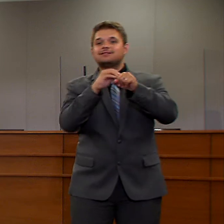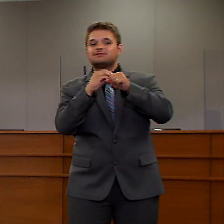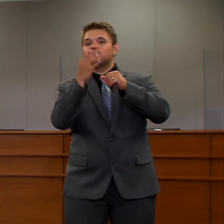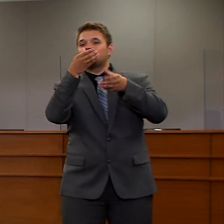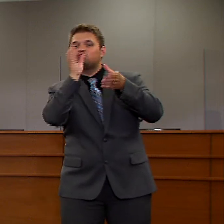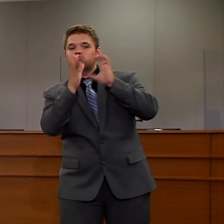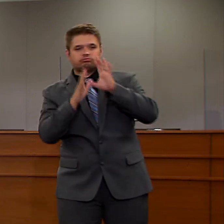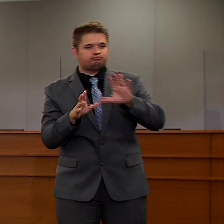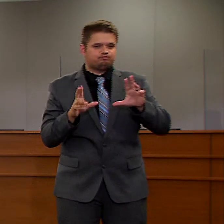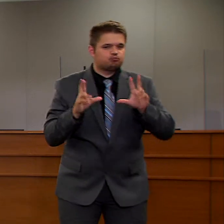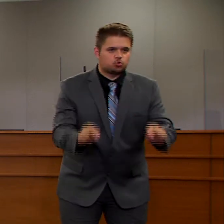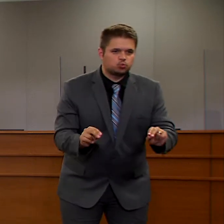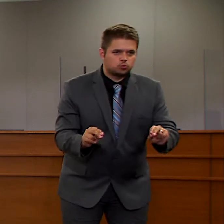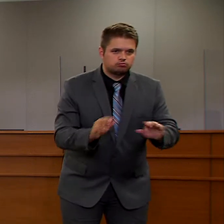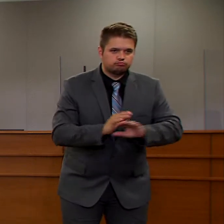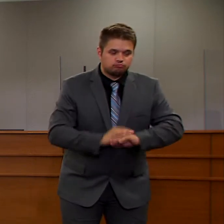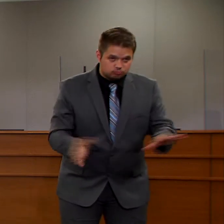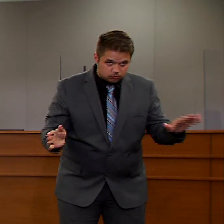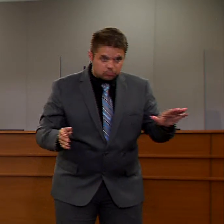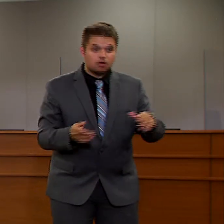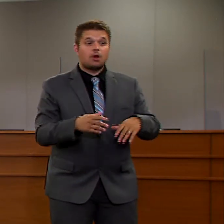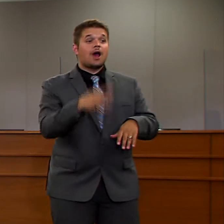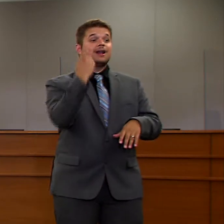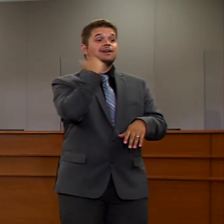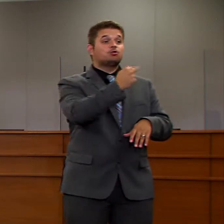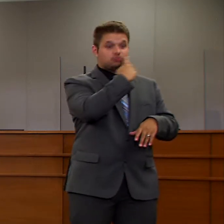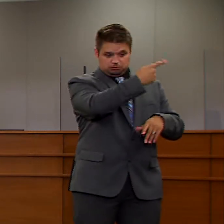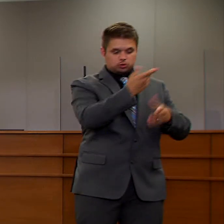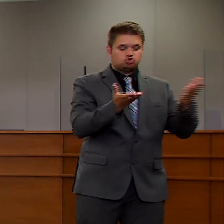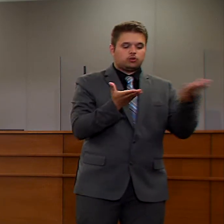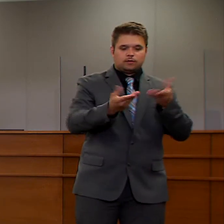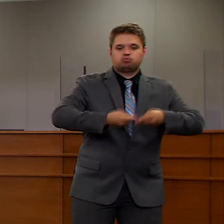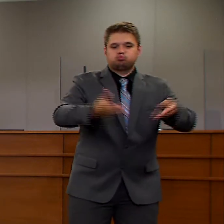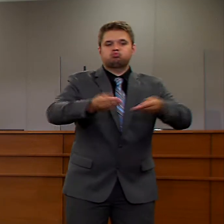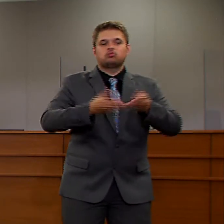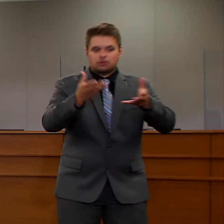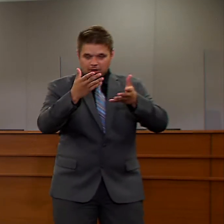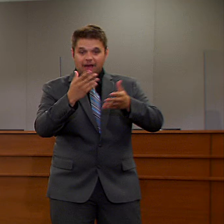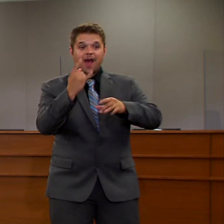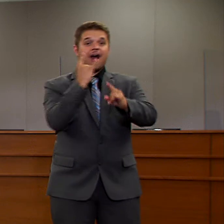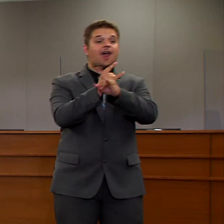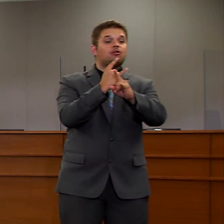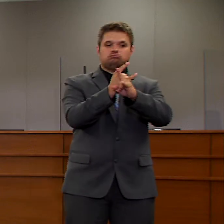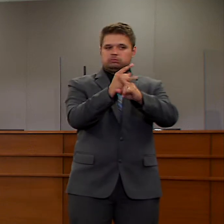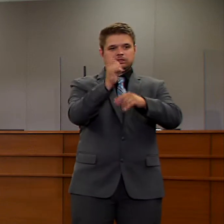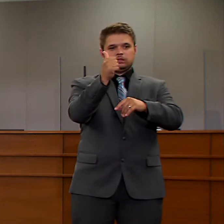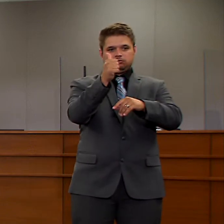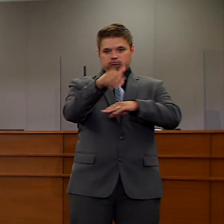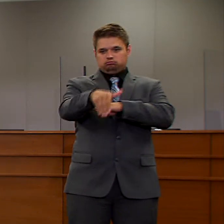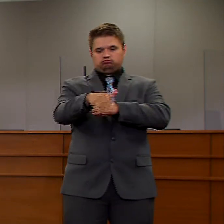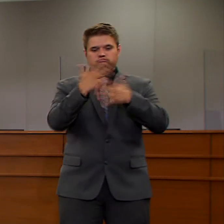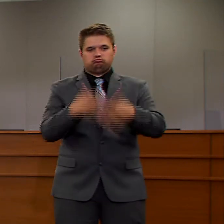game areas such as video games, pool tables, darts or whatever until we have reached Phase 4.